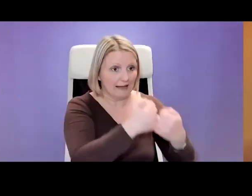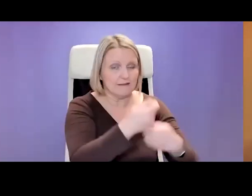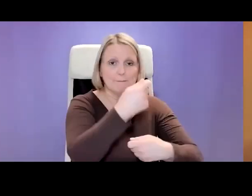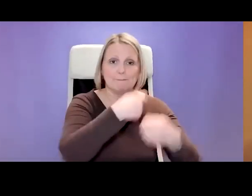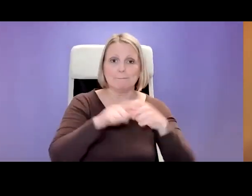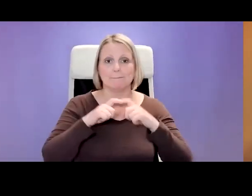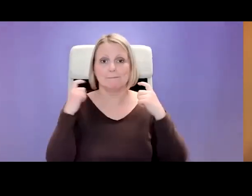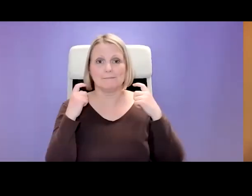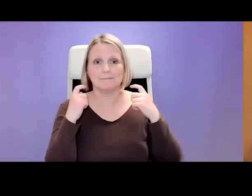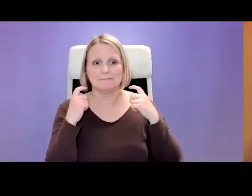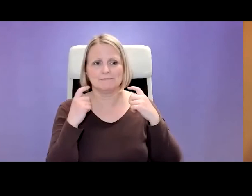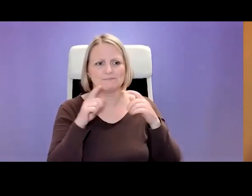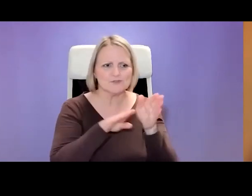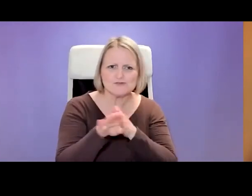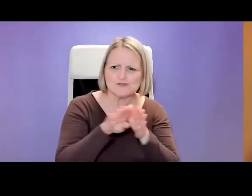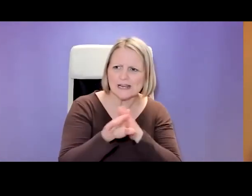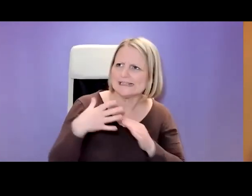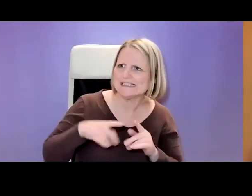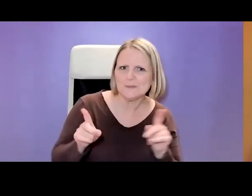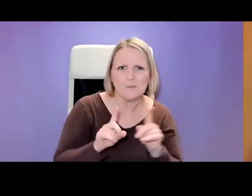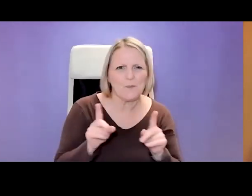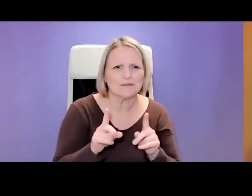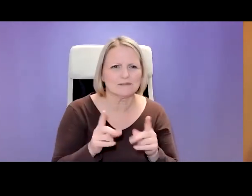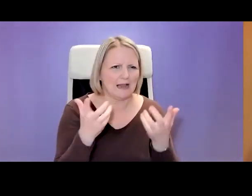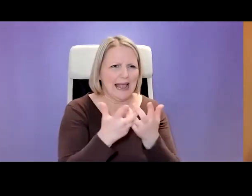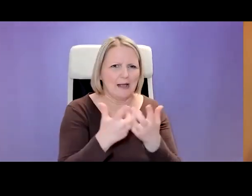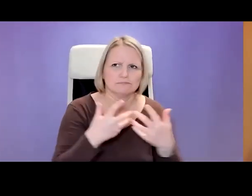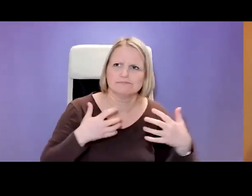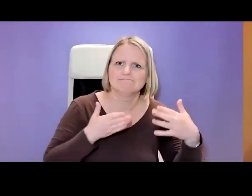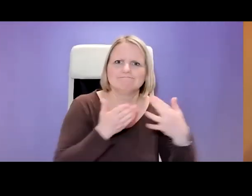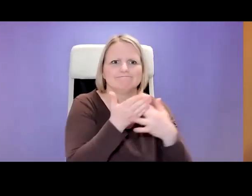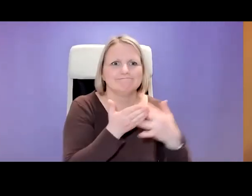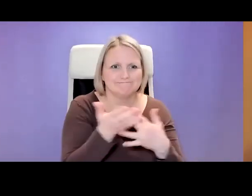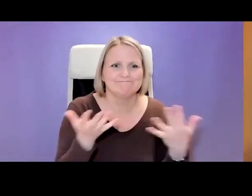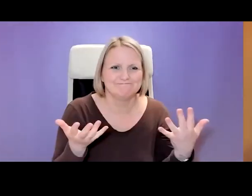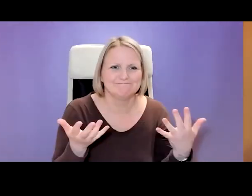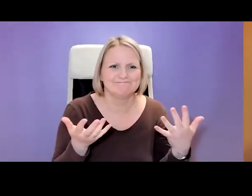What kind of training needs do you have but also the issue about the selection processes that are